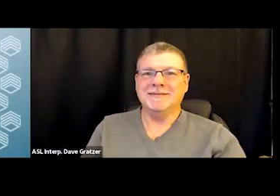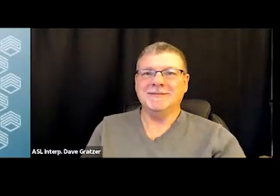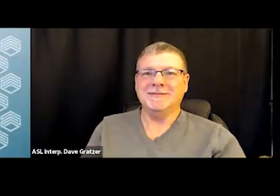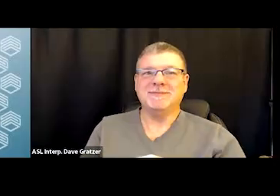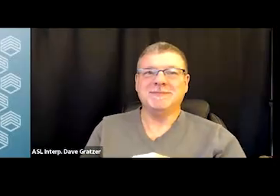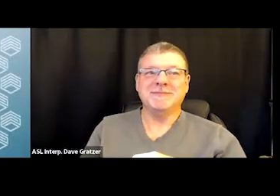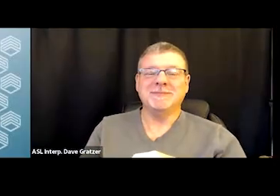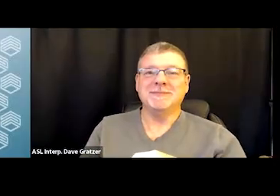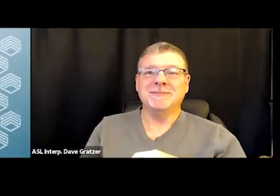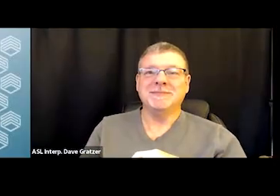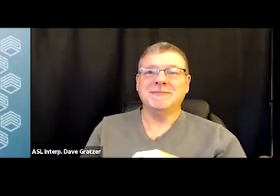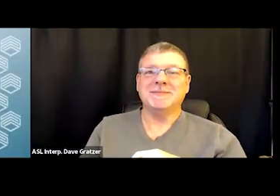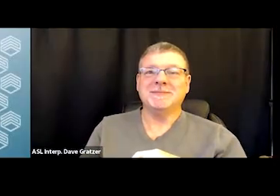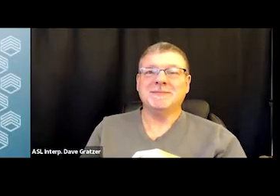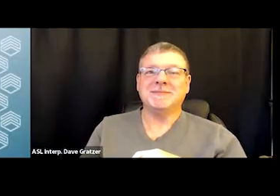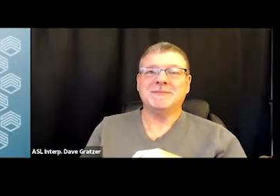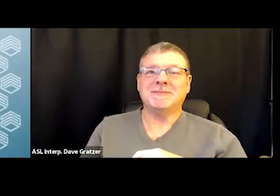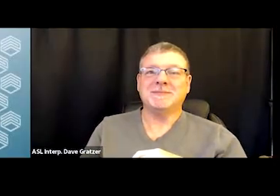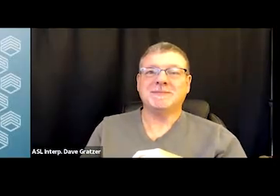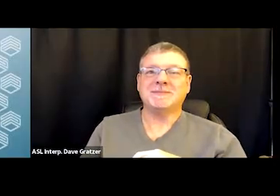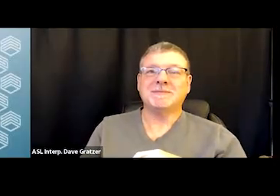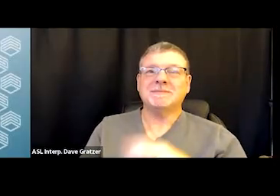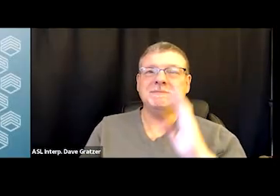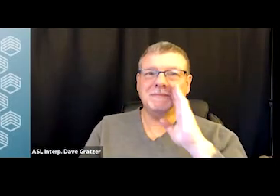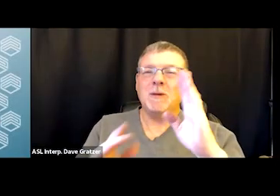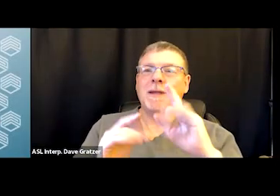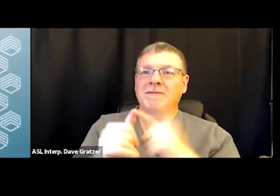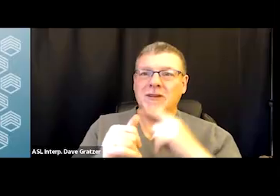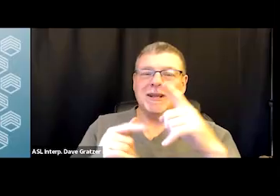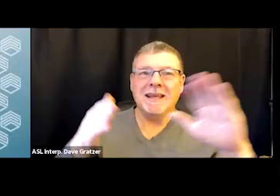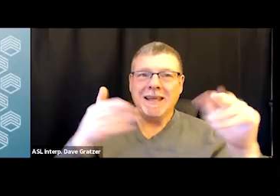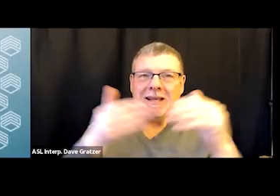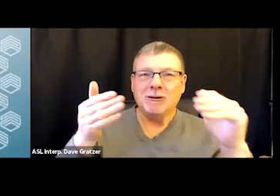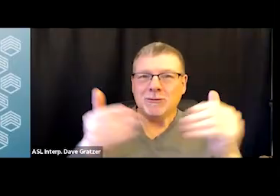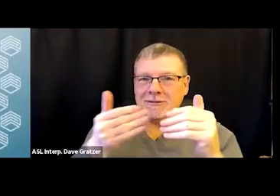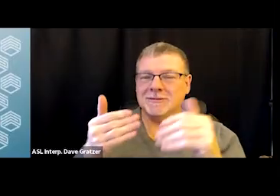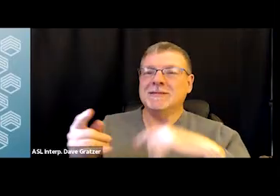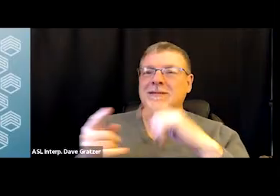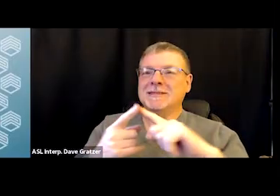So, uh, before I get started, I will, um, just cover a few introductory items. I've already introduced myself.